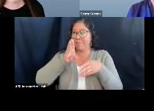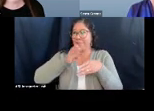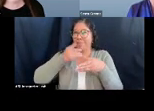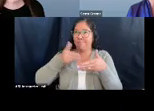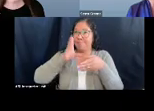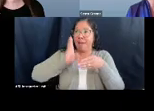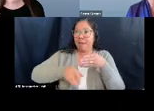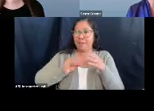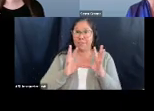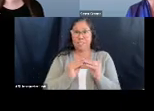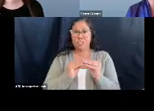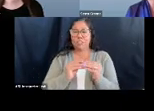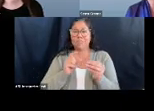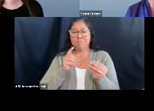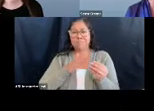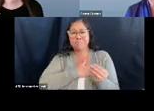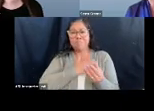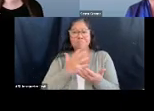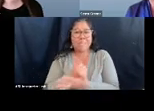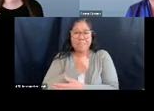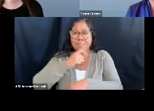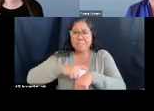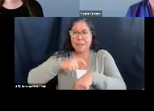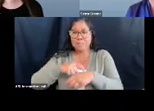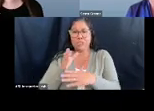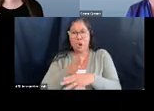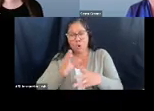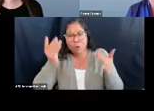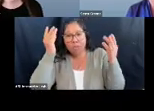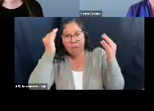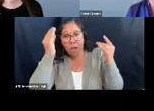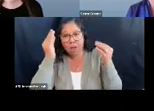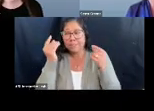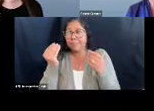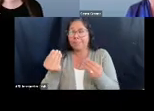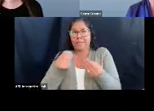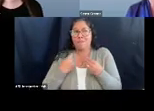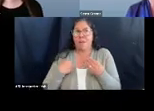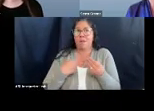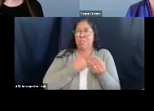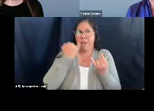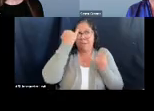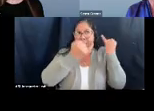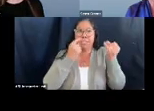share your thoughts with us about the session and considerations for future sessions. This session